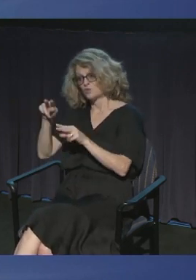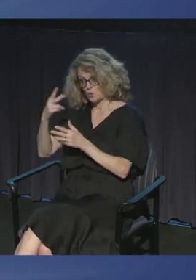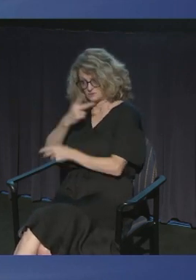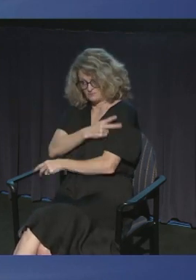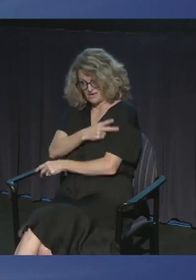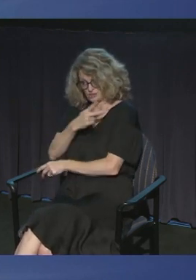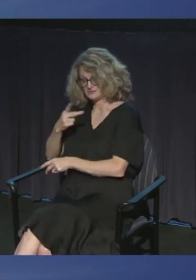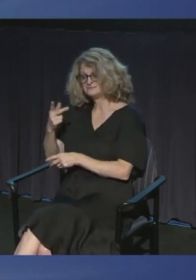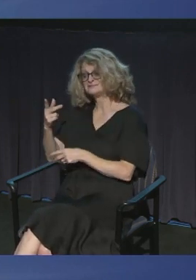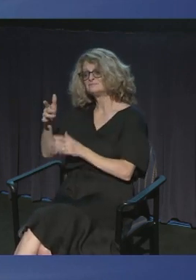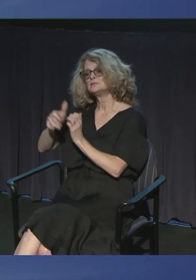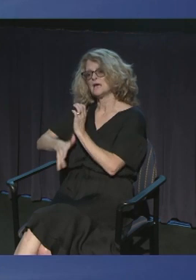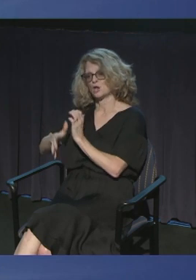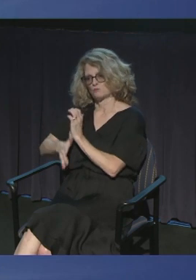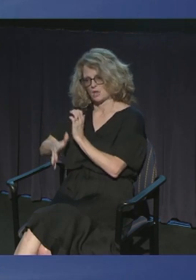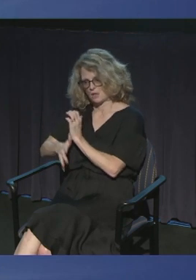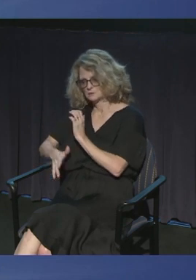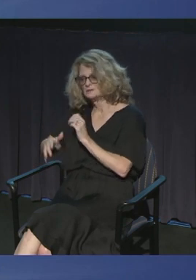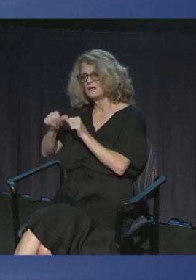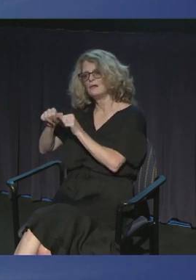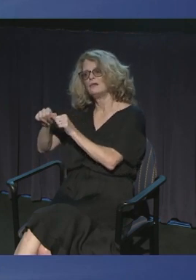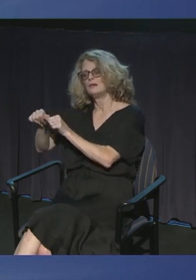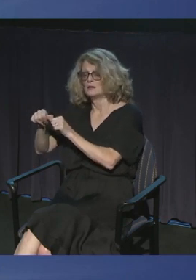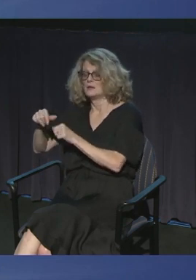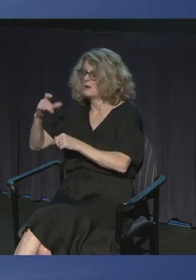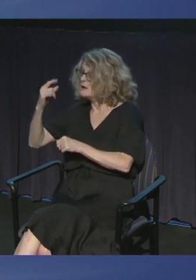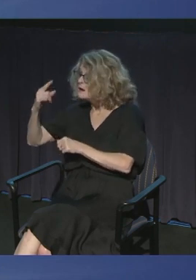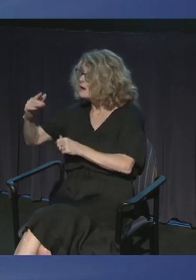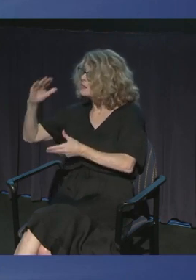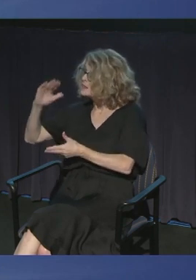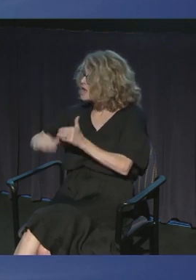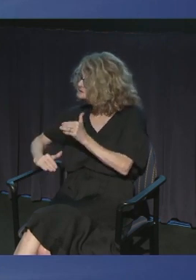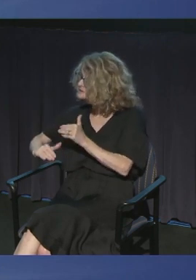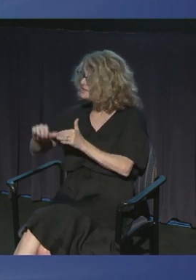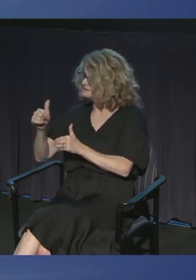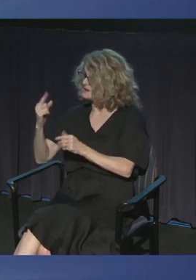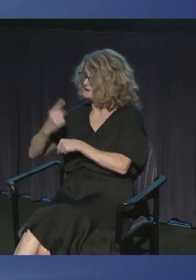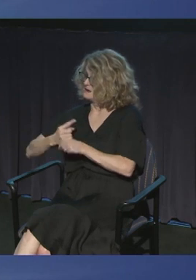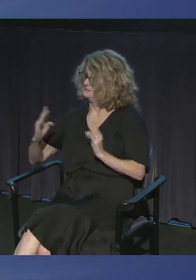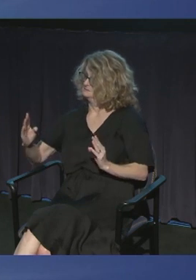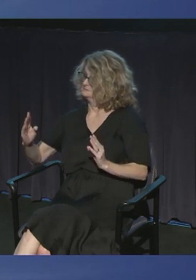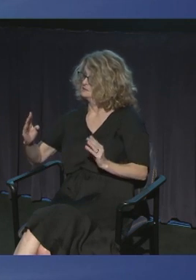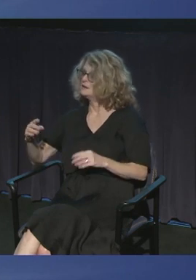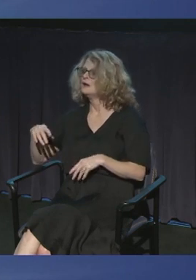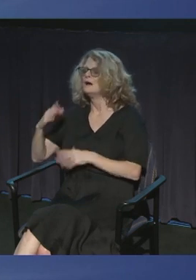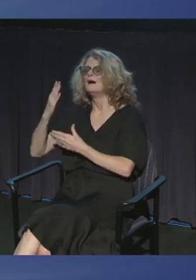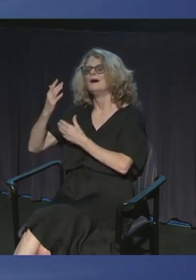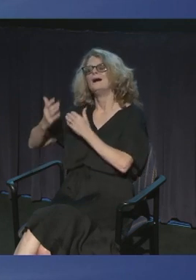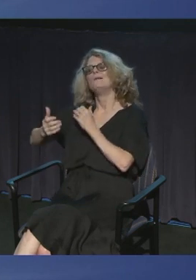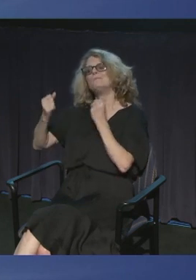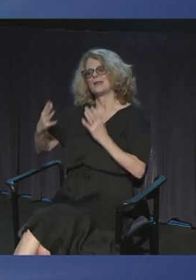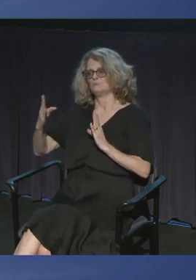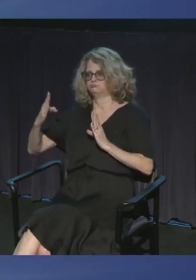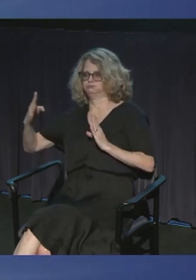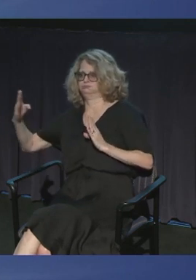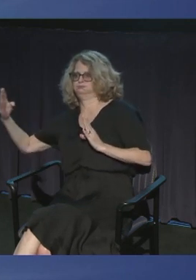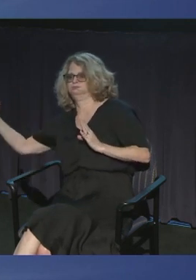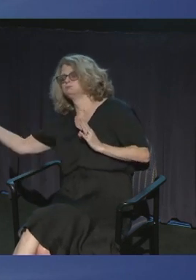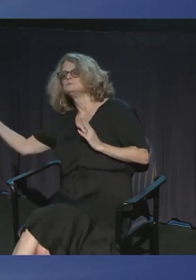THE LACTOBACILLUS, AND THE COMMISSION DISEASE-FREE LOOK WITH PATIENTS WITH DIARRHEA THAT LASTED LESS THAN 10 DAYS, LESS SEVERE VERSUS THOSE WITH